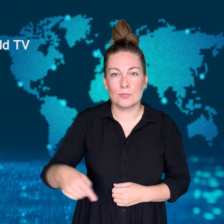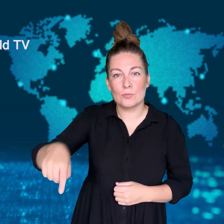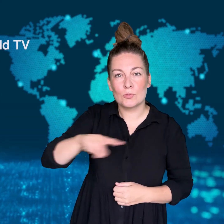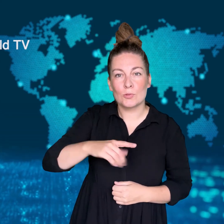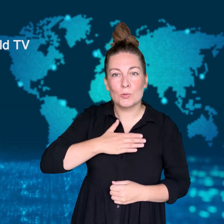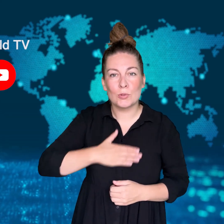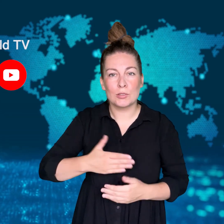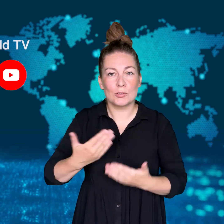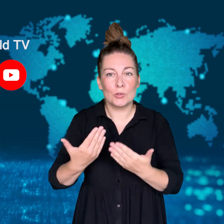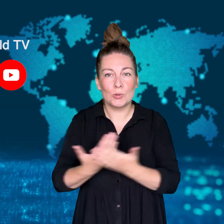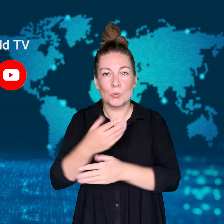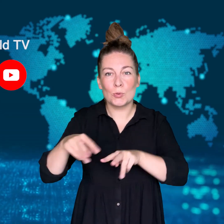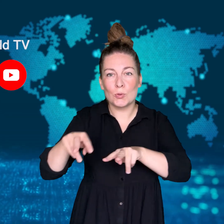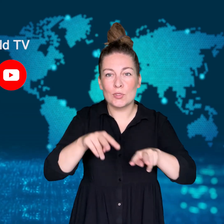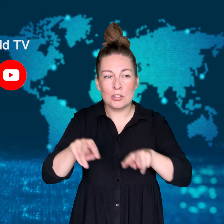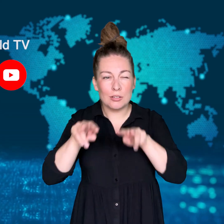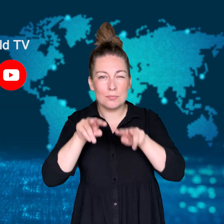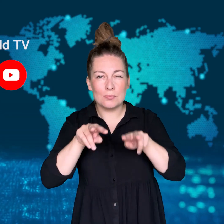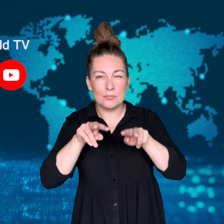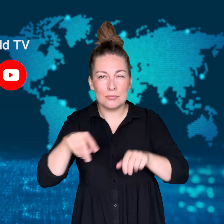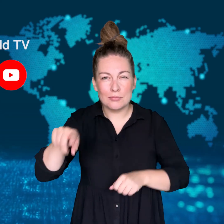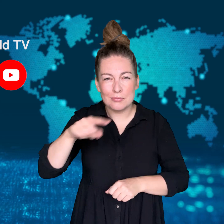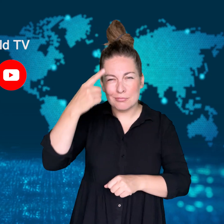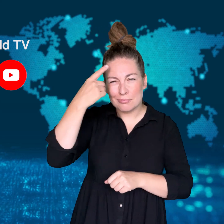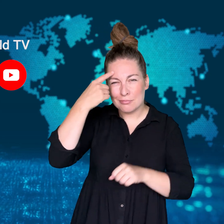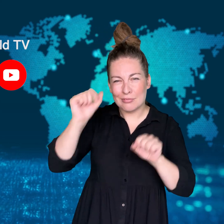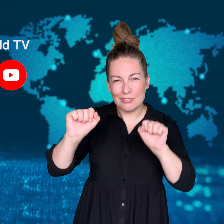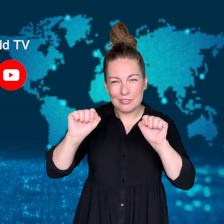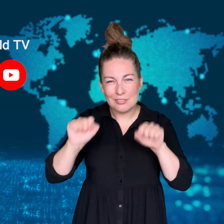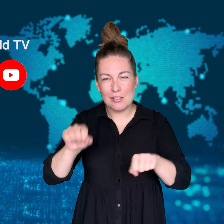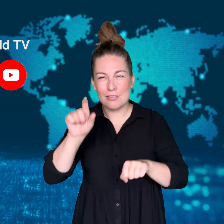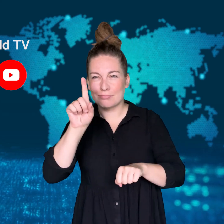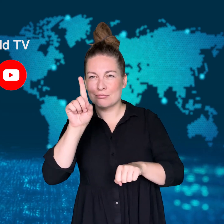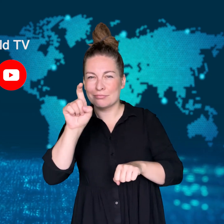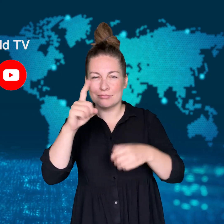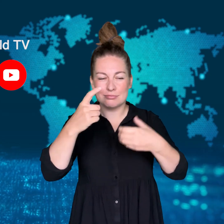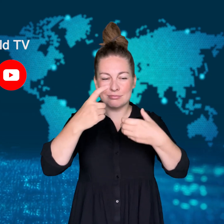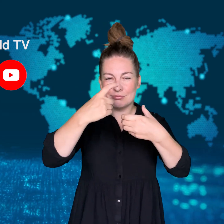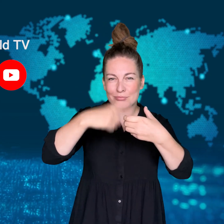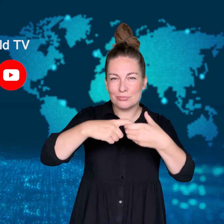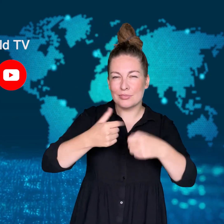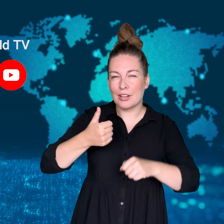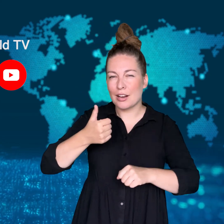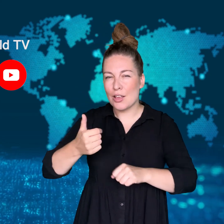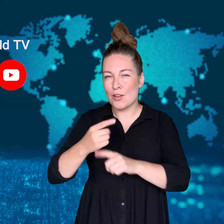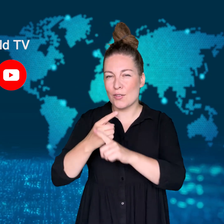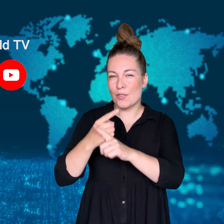Don't forget to subscribe, like, and follow H3 World TV